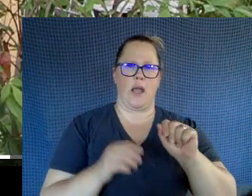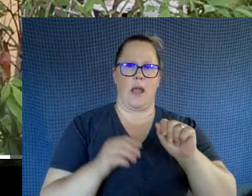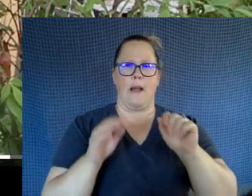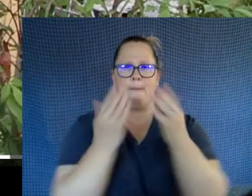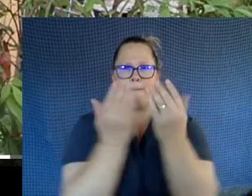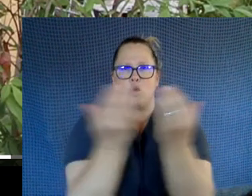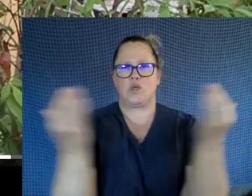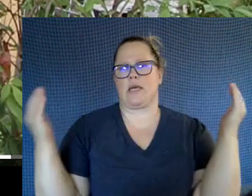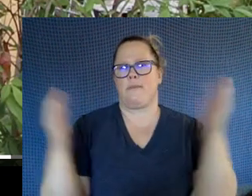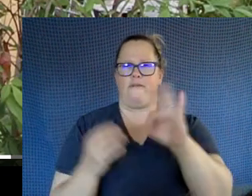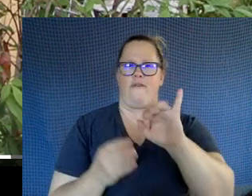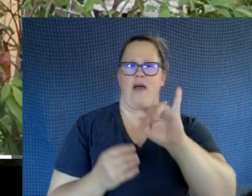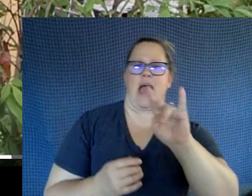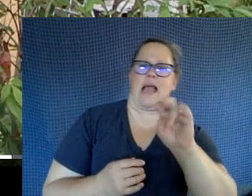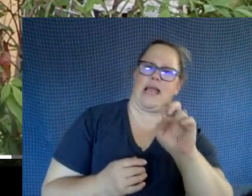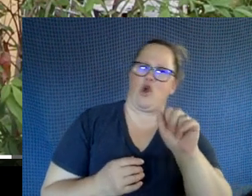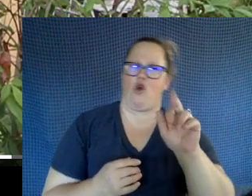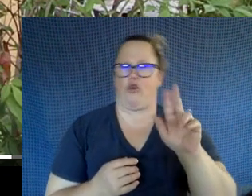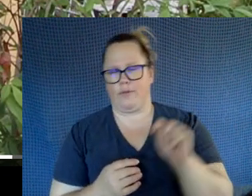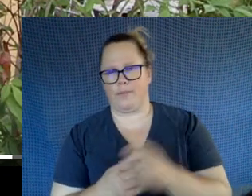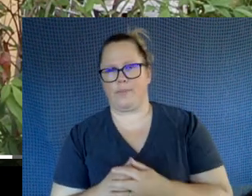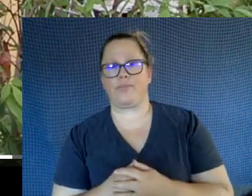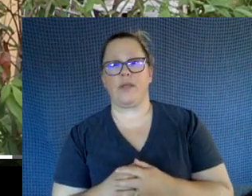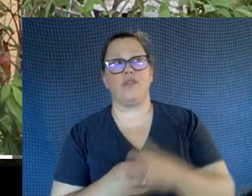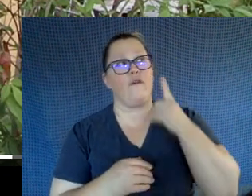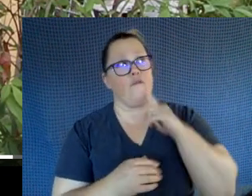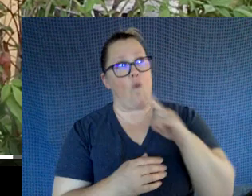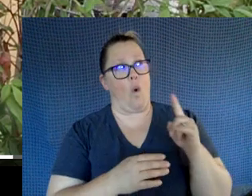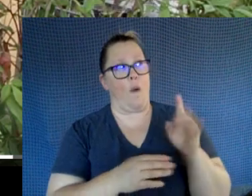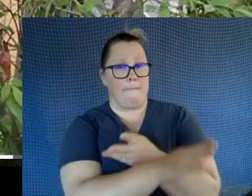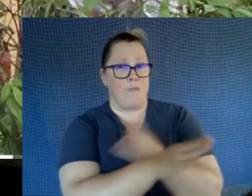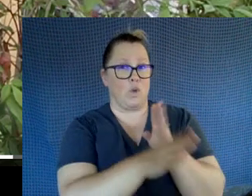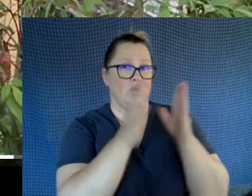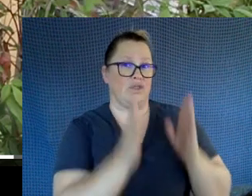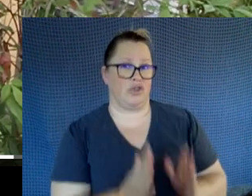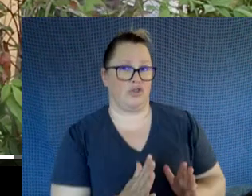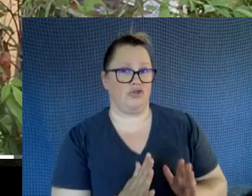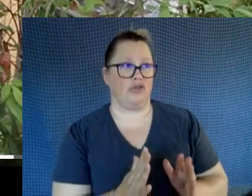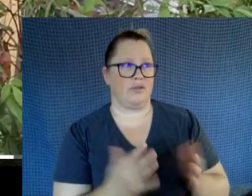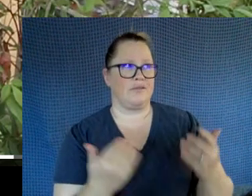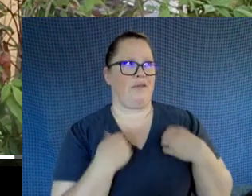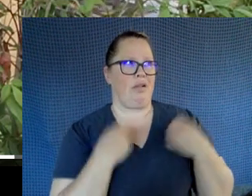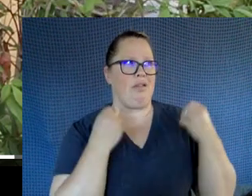to Picasso's Four Musicians. So what do we have in our library Mrs. Kane. If